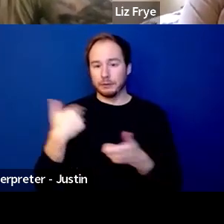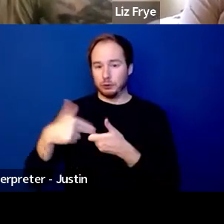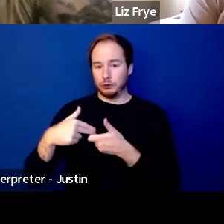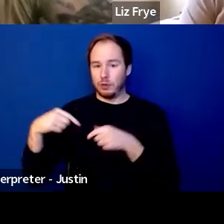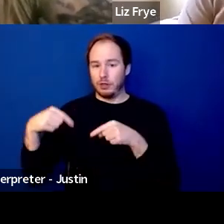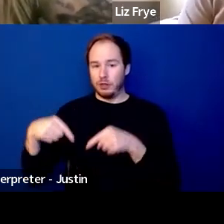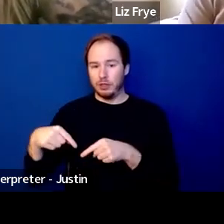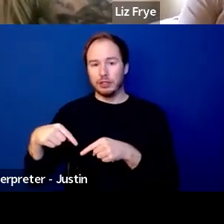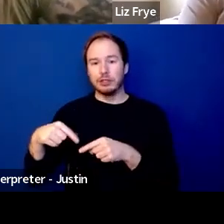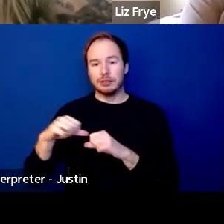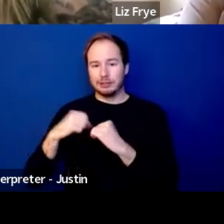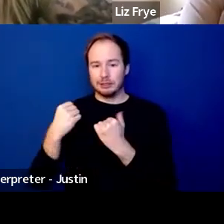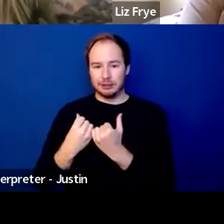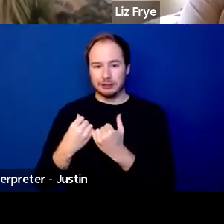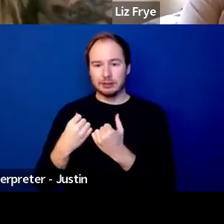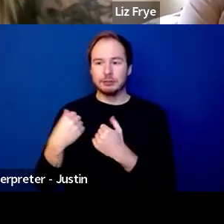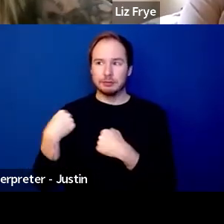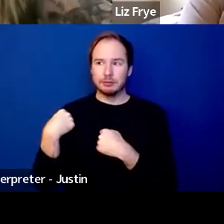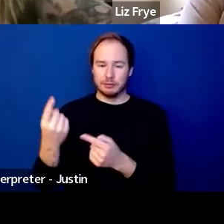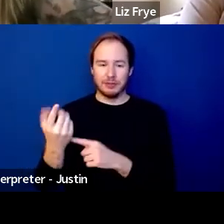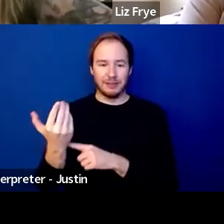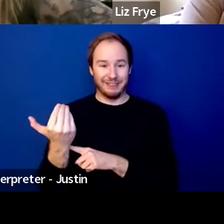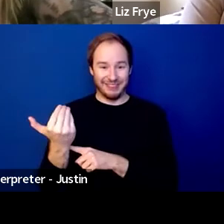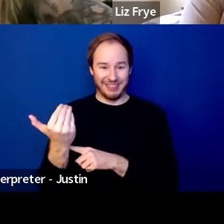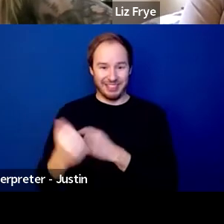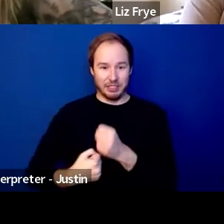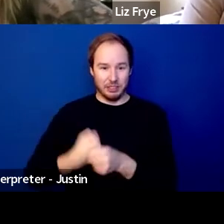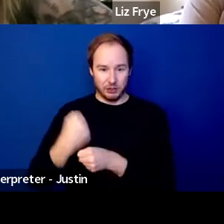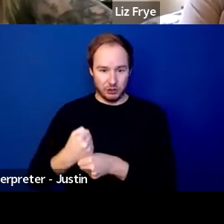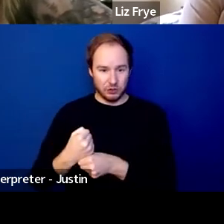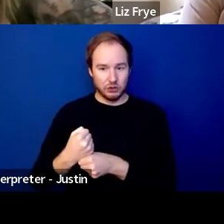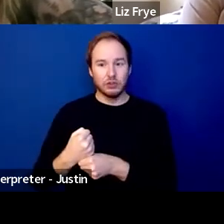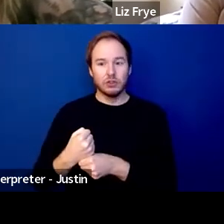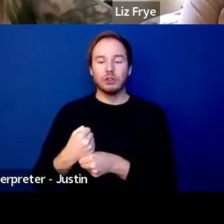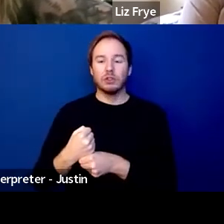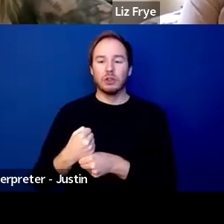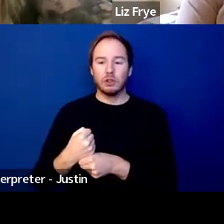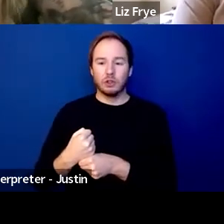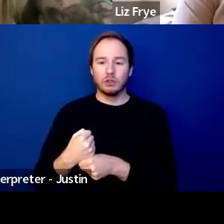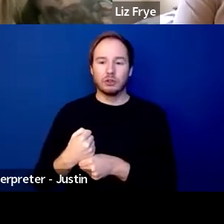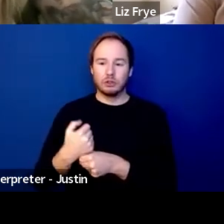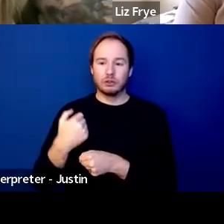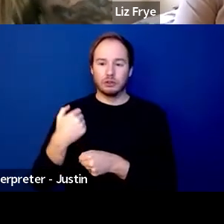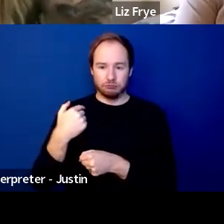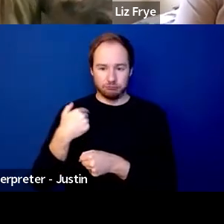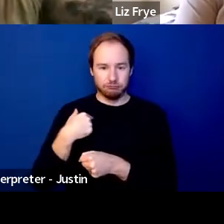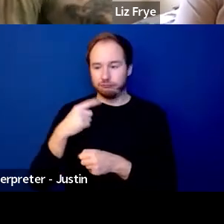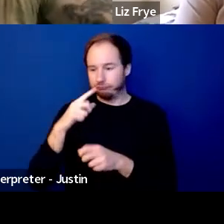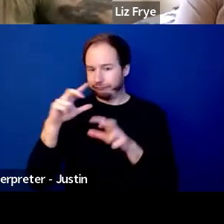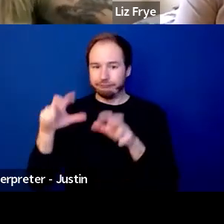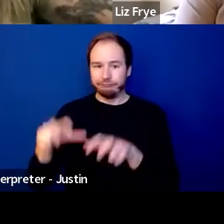on the Park Center team for the last 15 years. And so I have spent my time really building